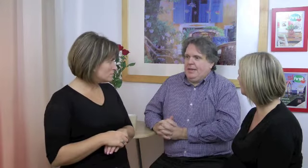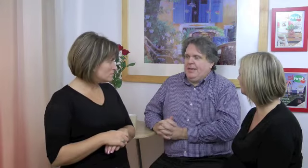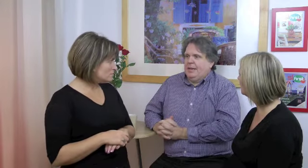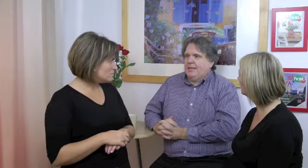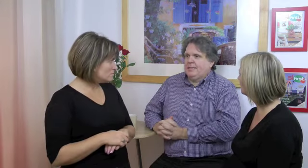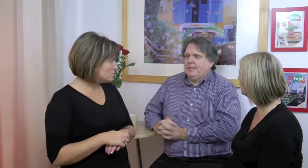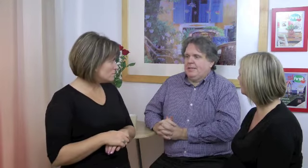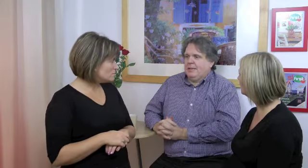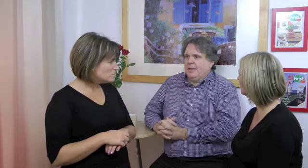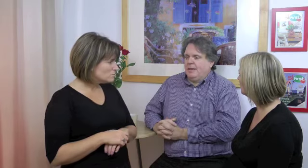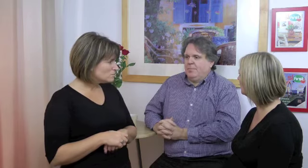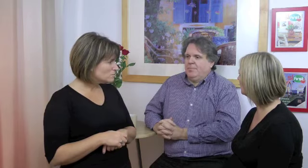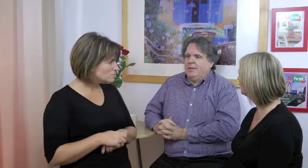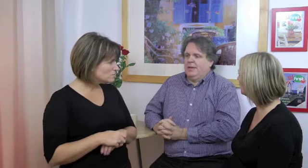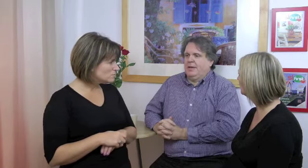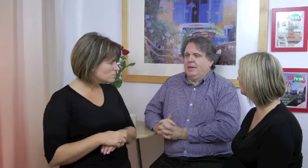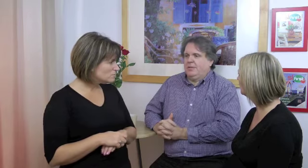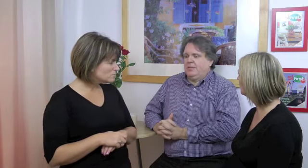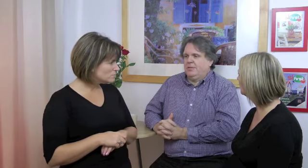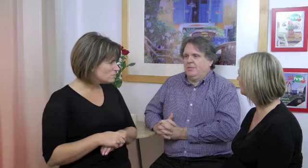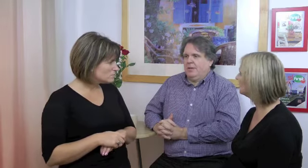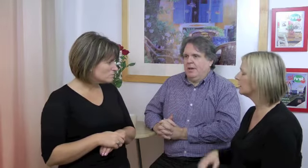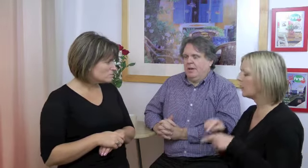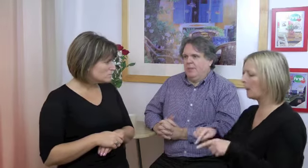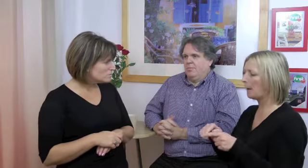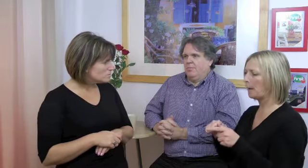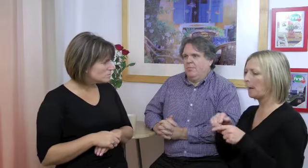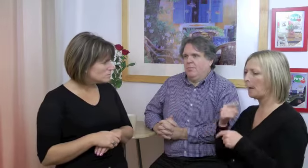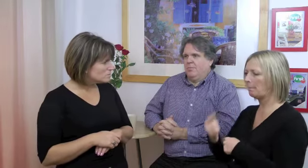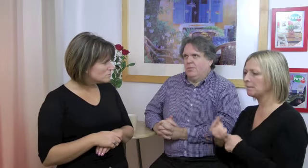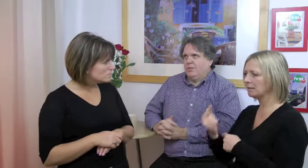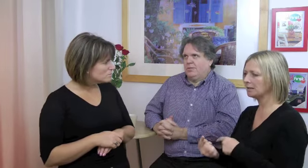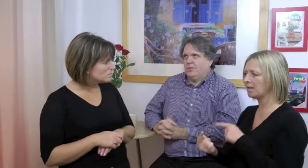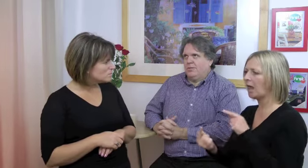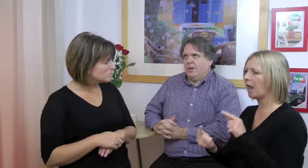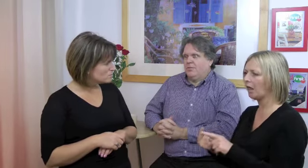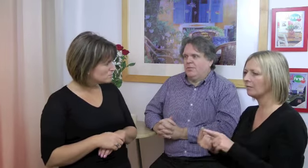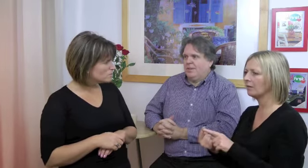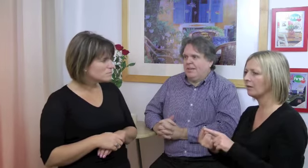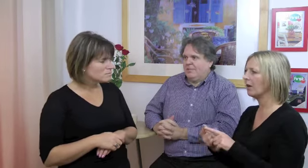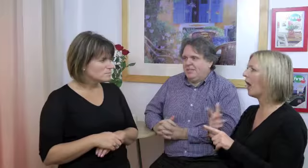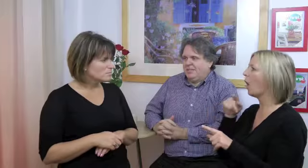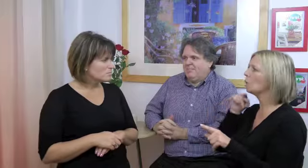He has a condition which I won't try to give the medical term for, but basically it is